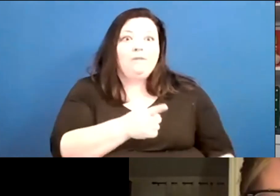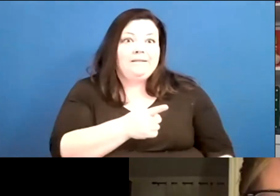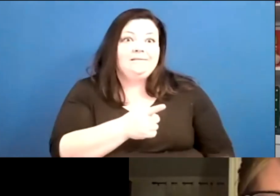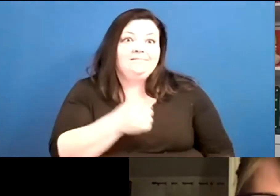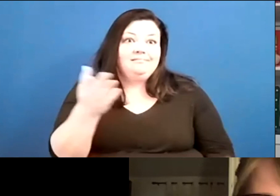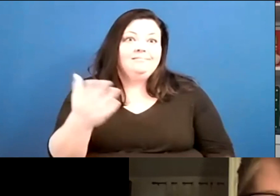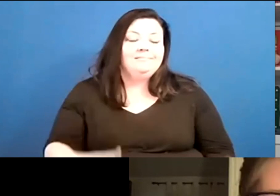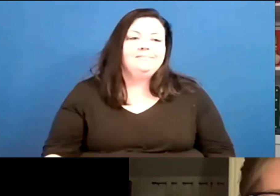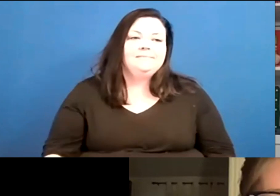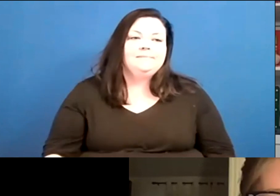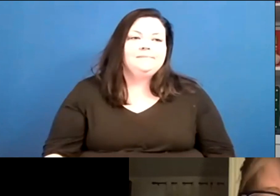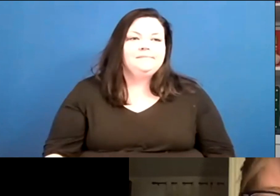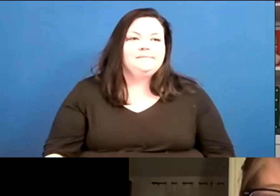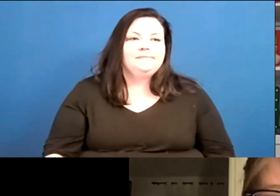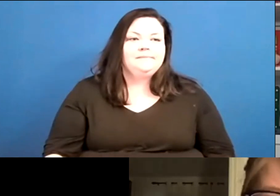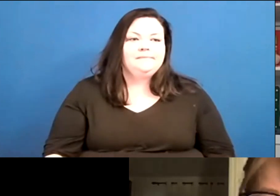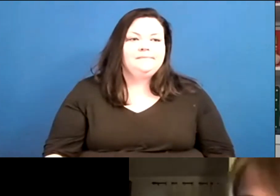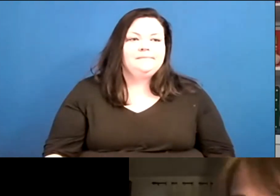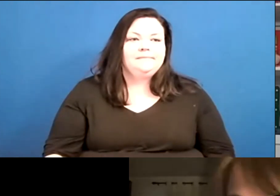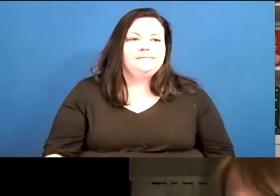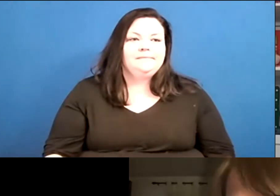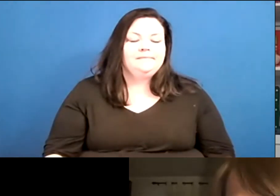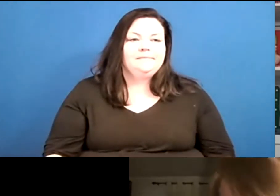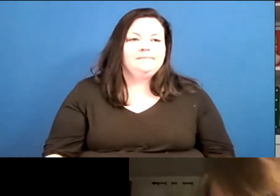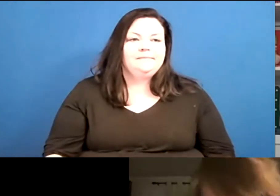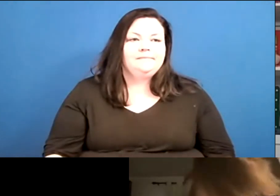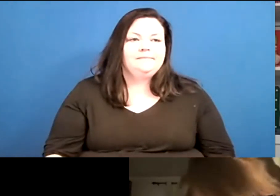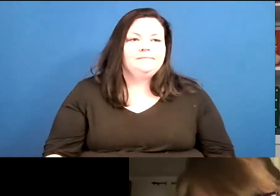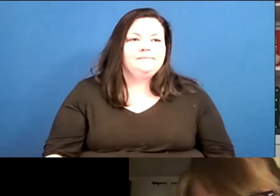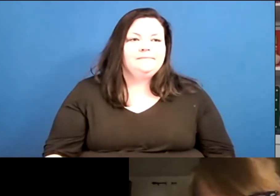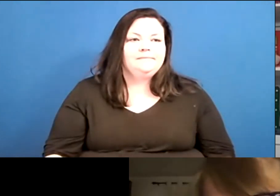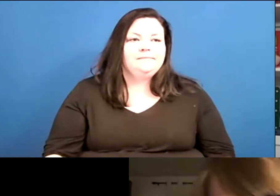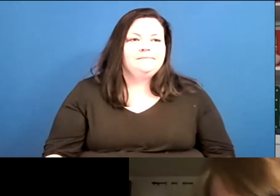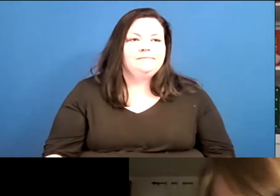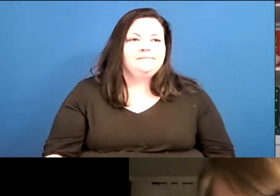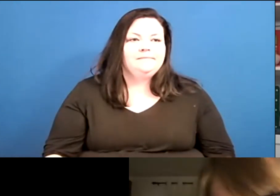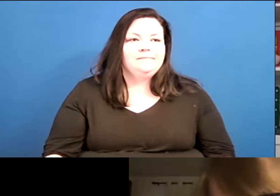Um,